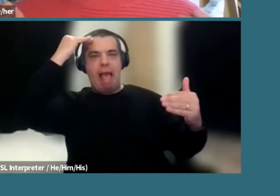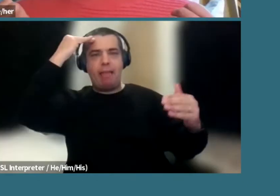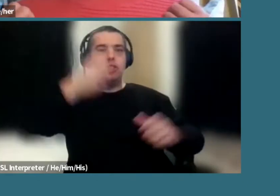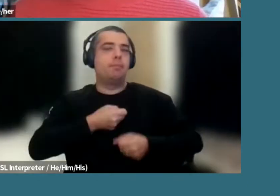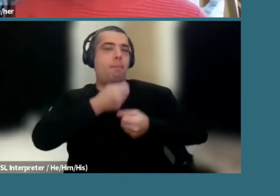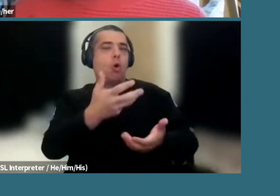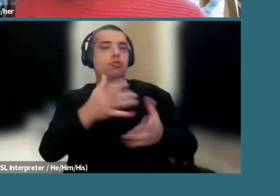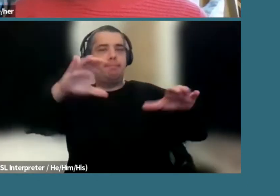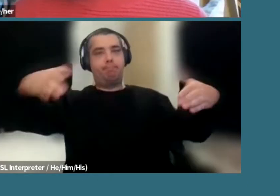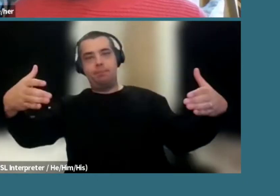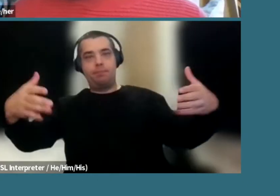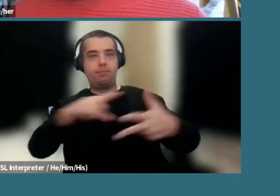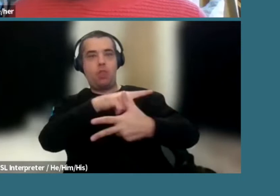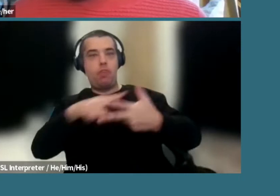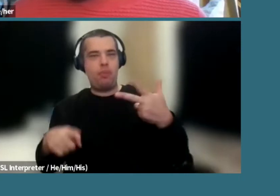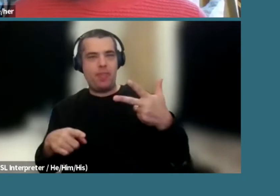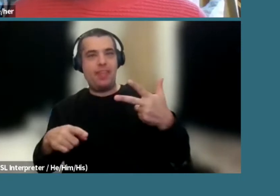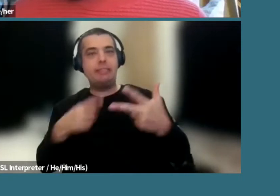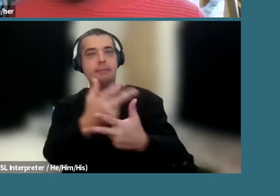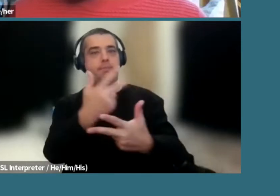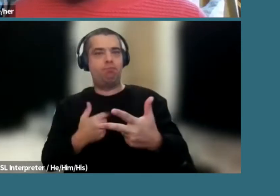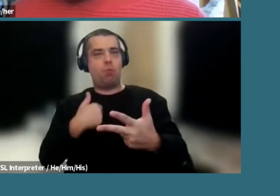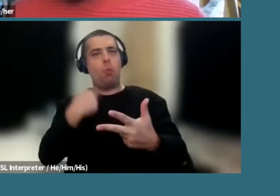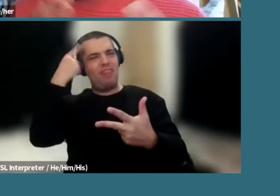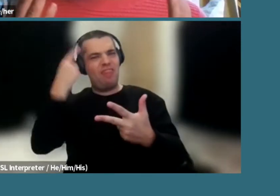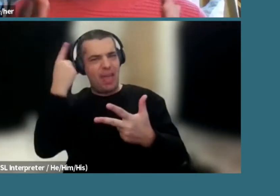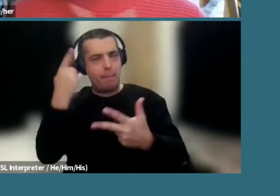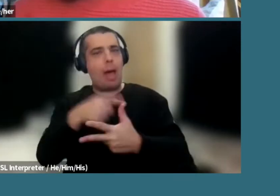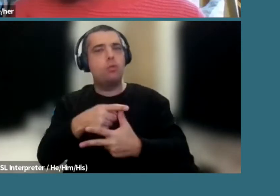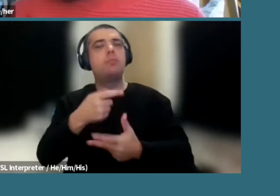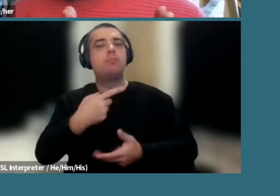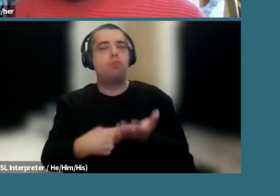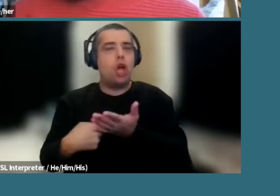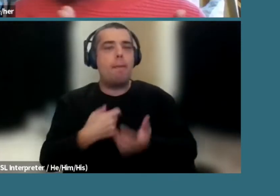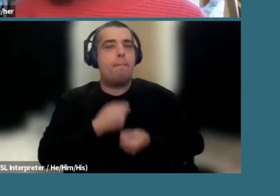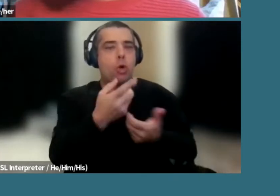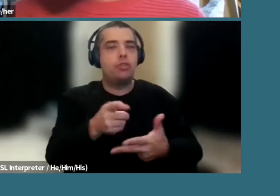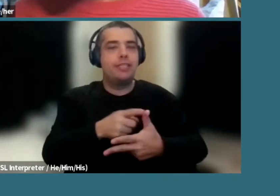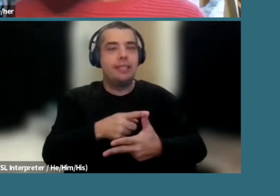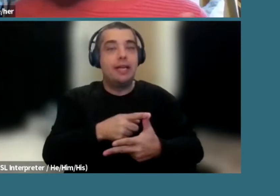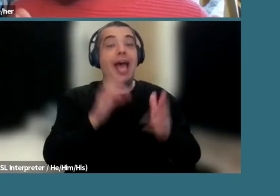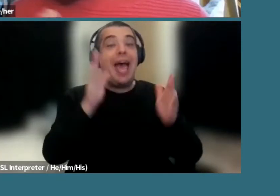So three things that we really think about when we're talking about poetry. First thing is attention to language.